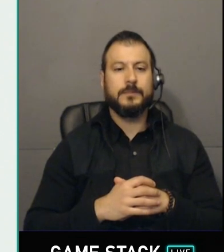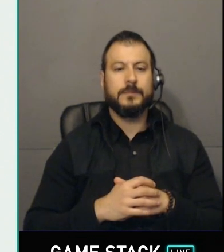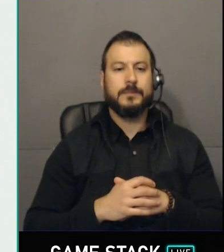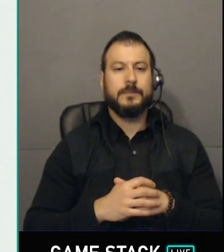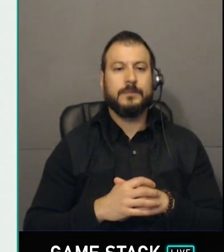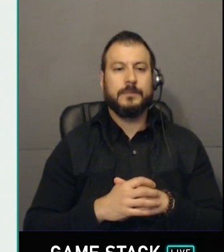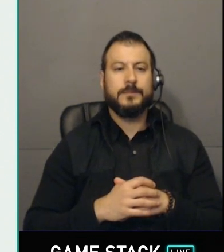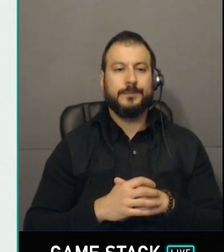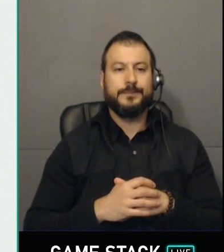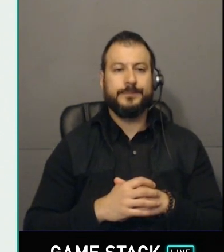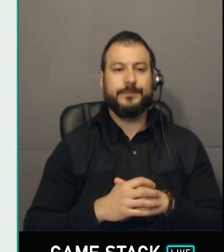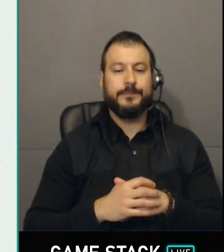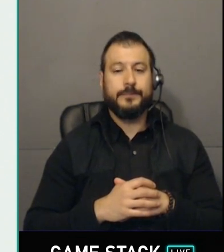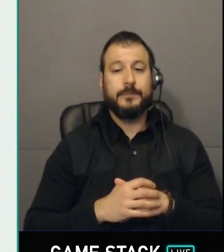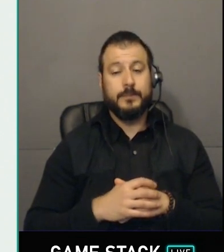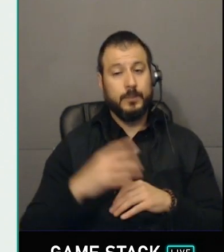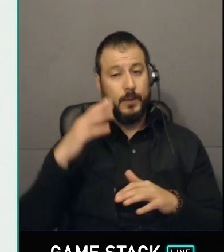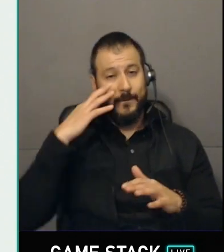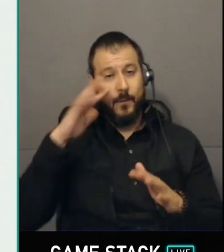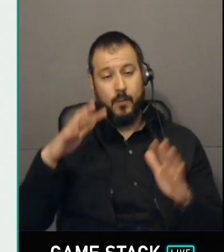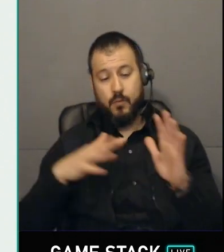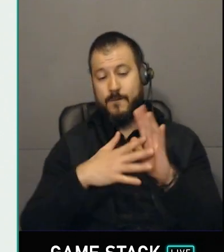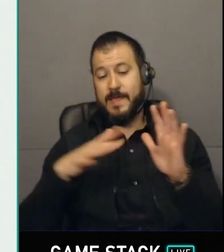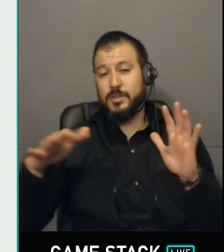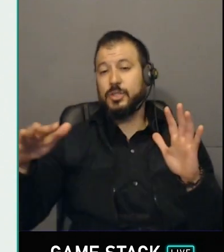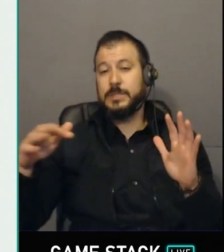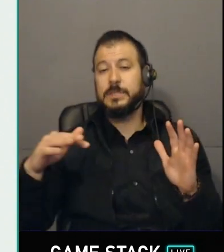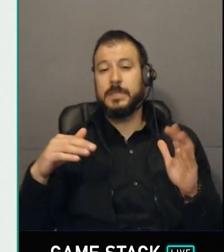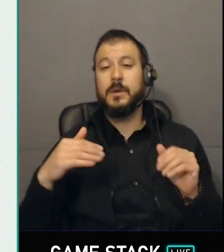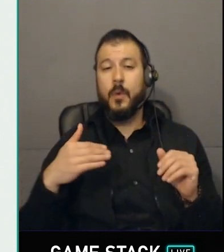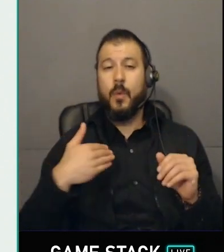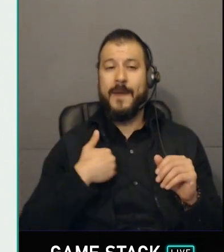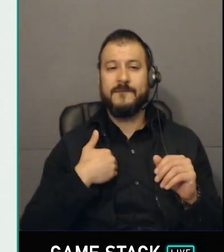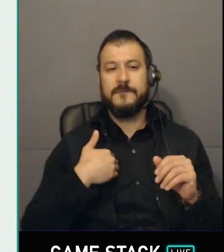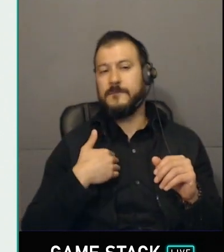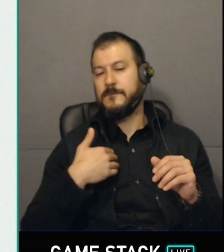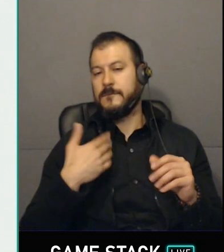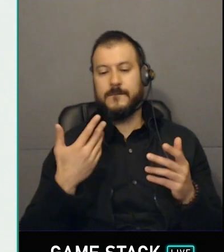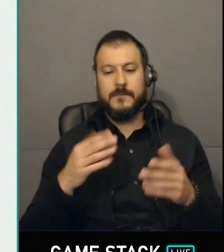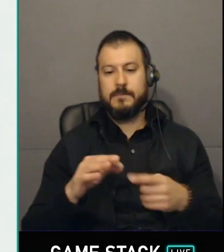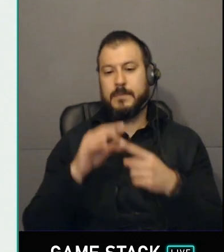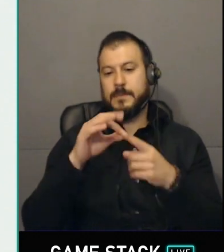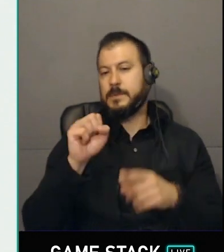So, for reflections, there are existing plugins and tools out there,